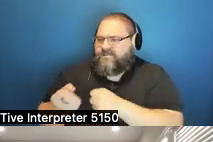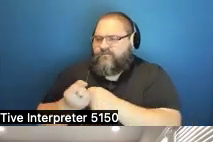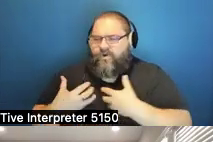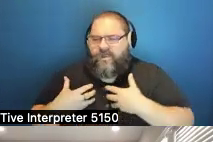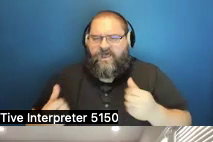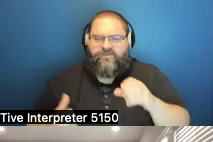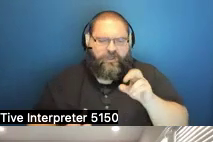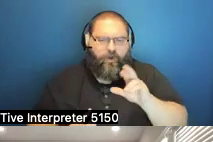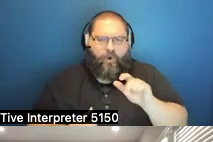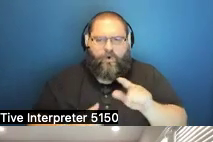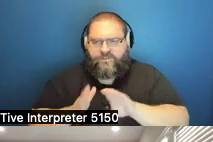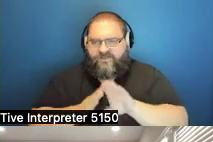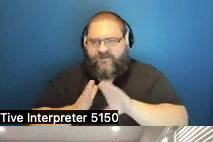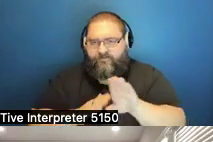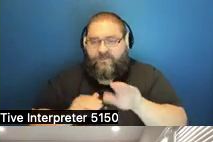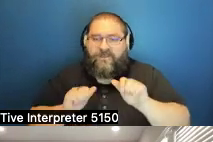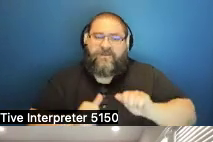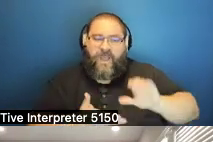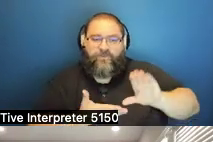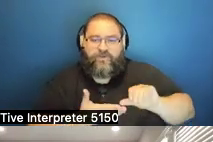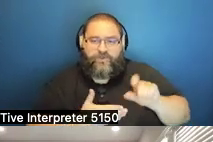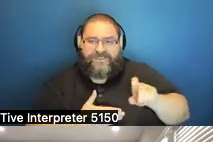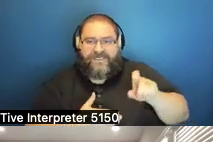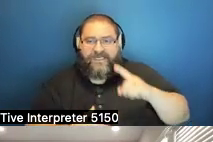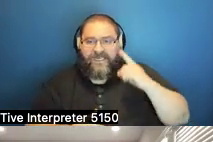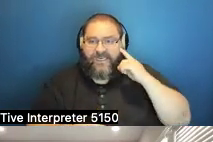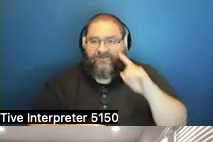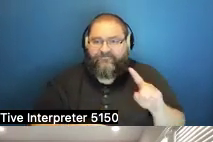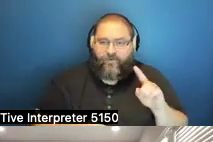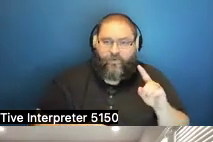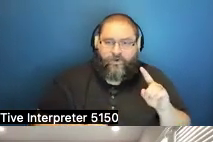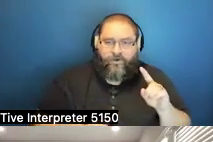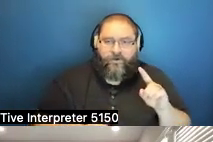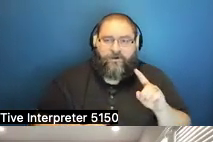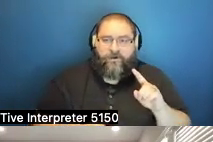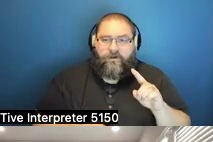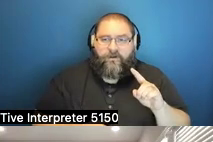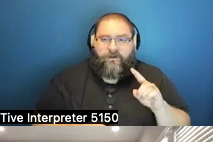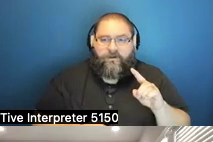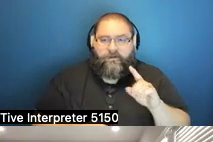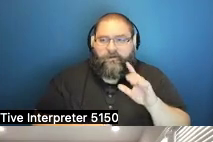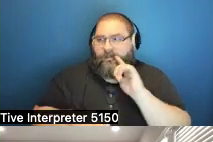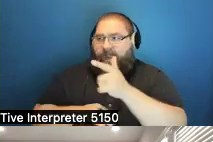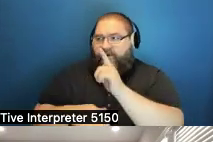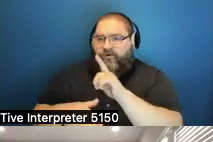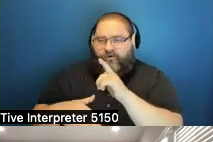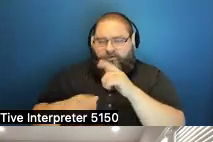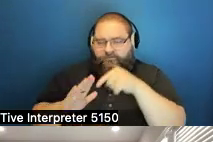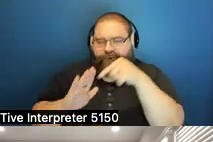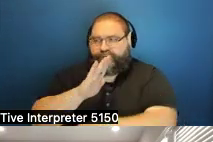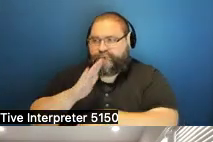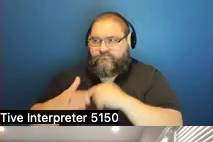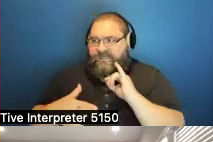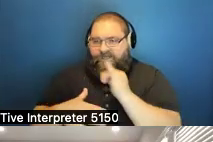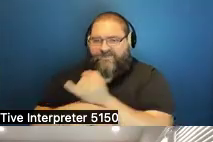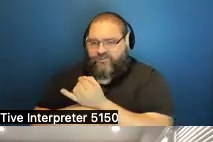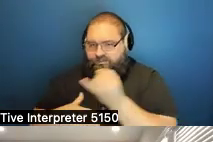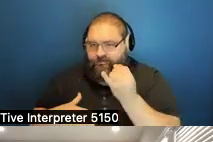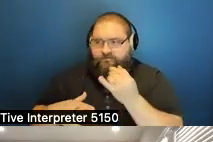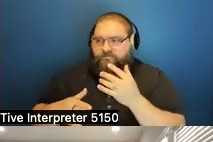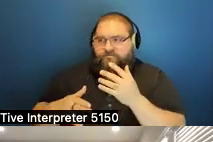19:45:37 I may be thank you for… 19:45:40 extensive intervention, there you go.